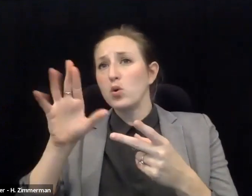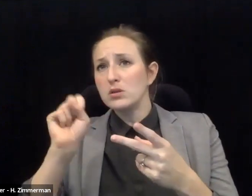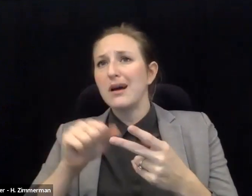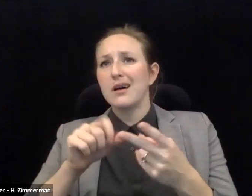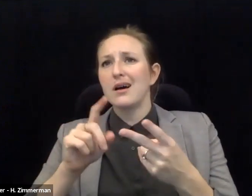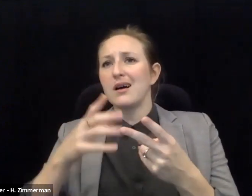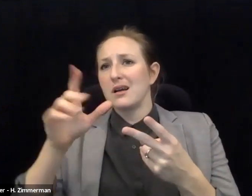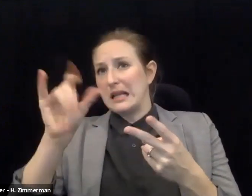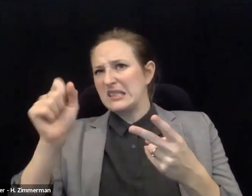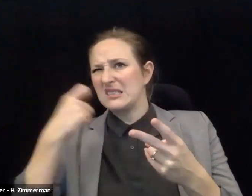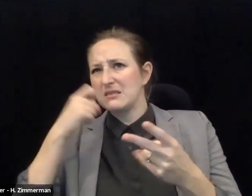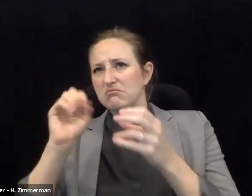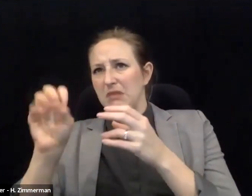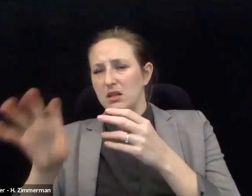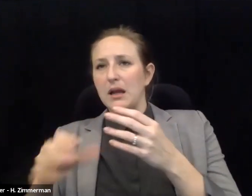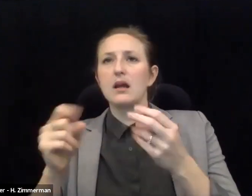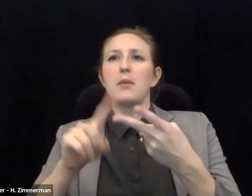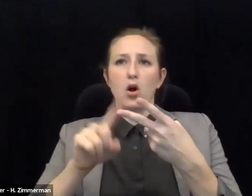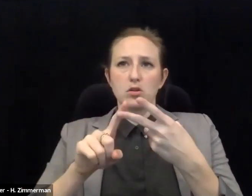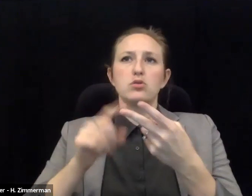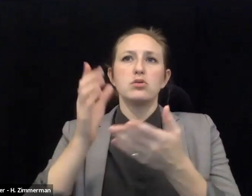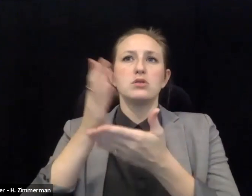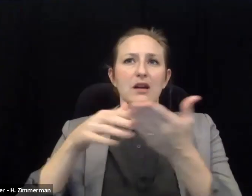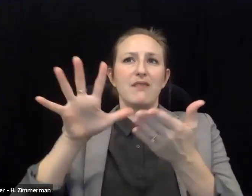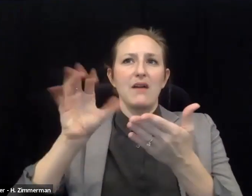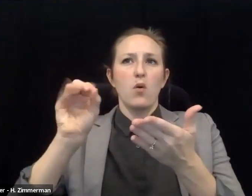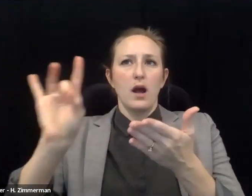Justin Harford: Thanks, Becca, Meredith, what do you think?